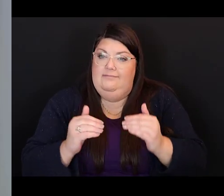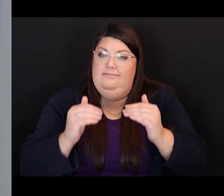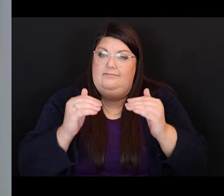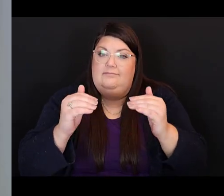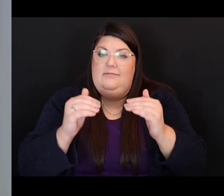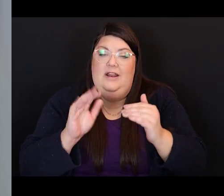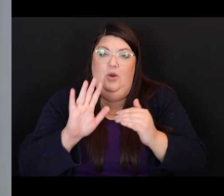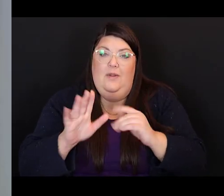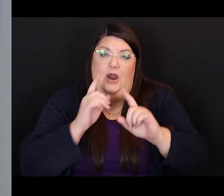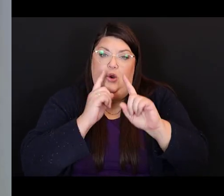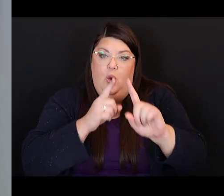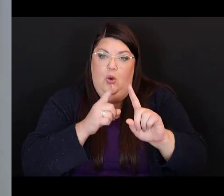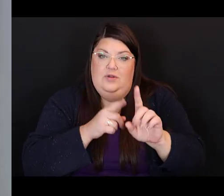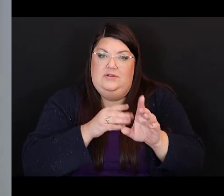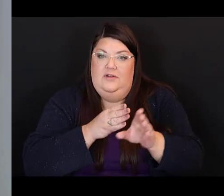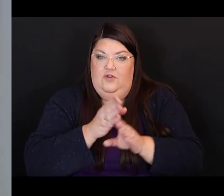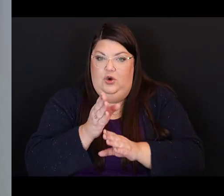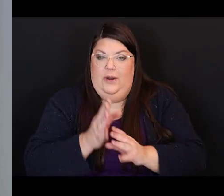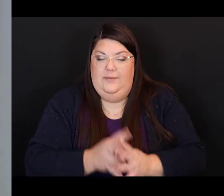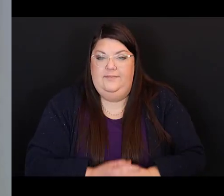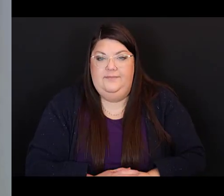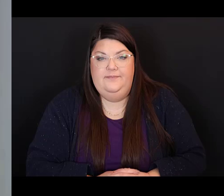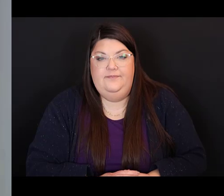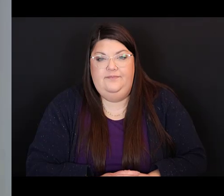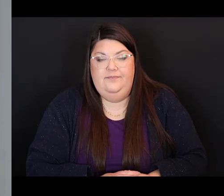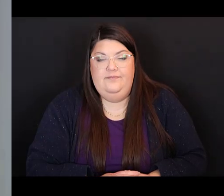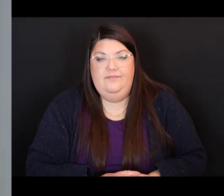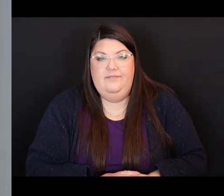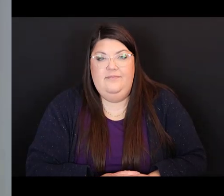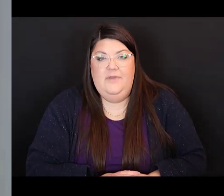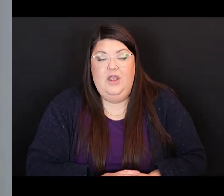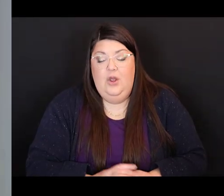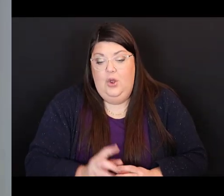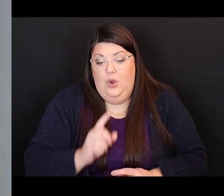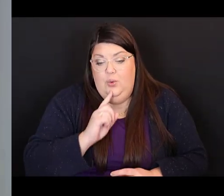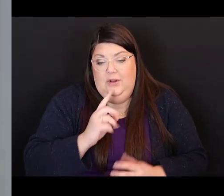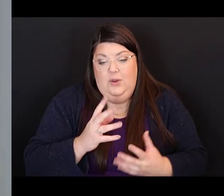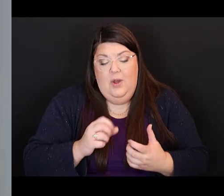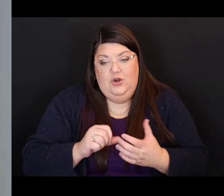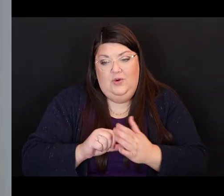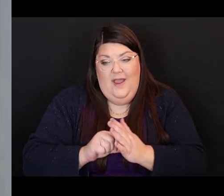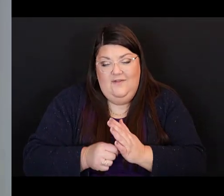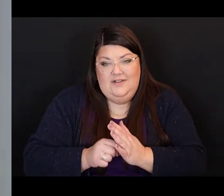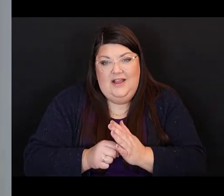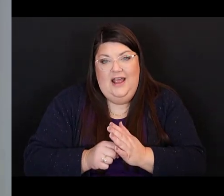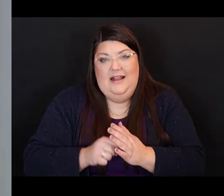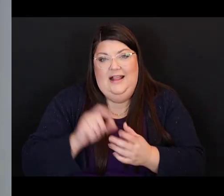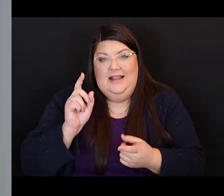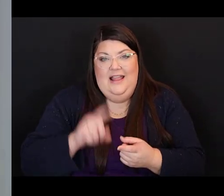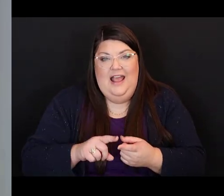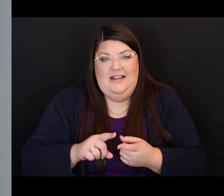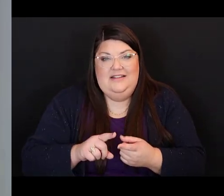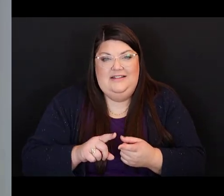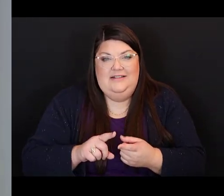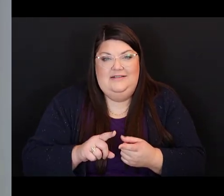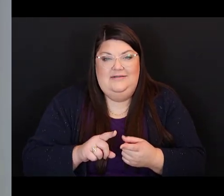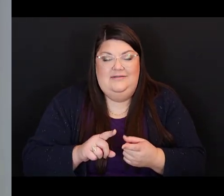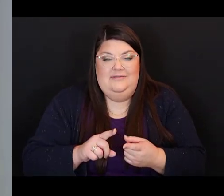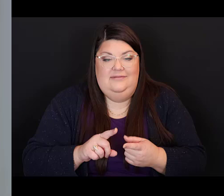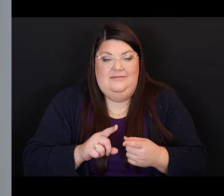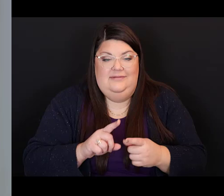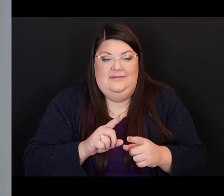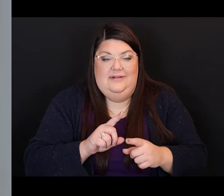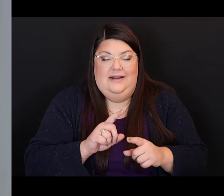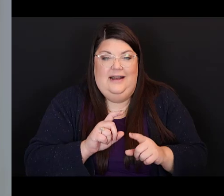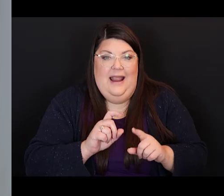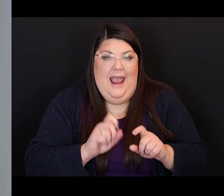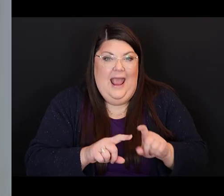them towards their career goals. So, we really wanted to emphasize let's ask more frequently than